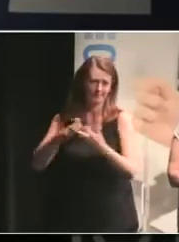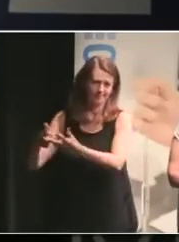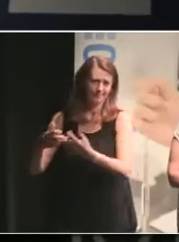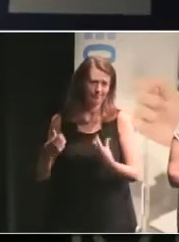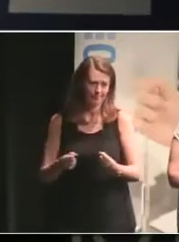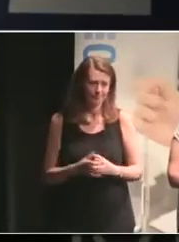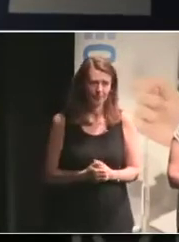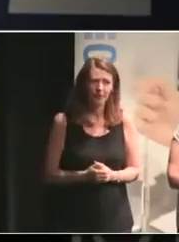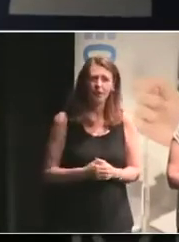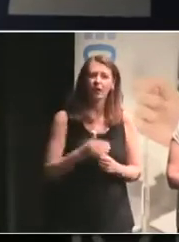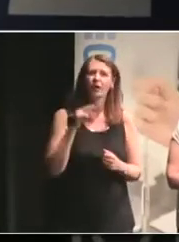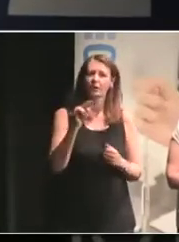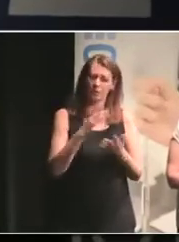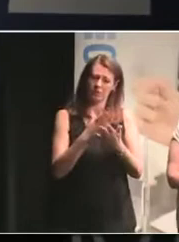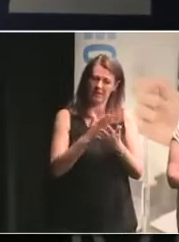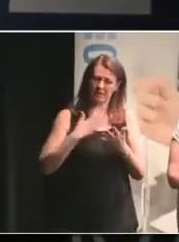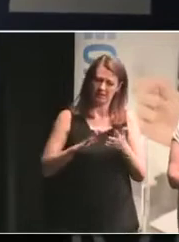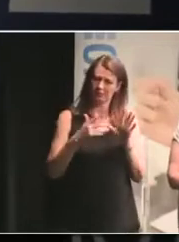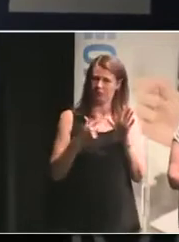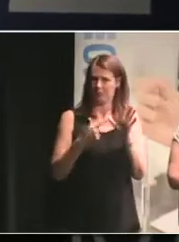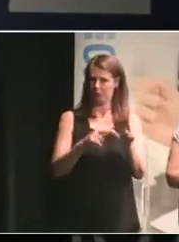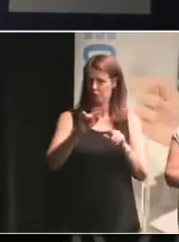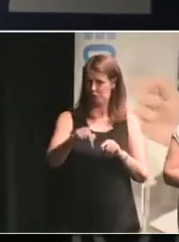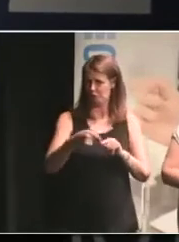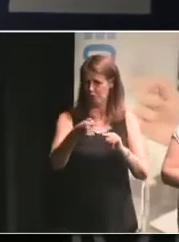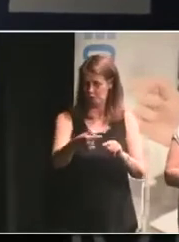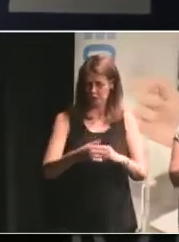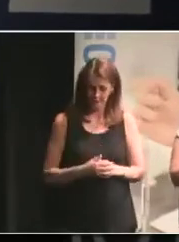So we really need to respond to these challenges and we need to respond to it